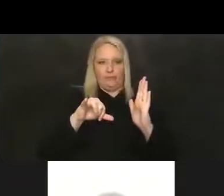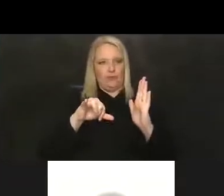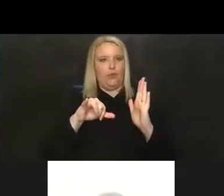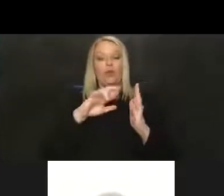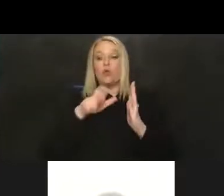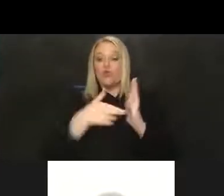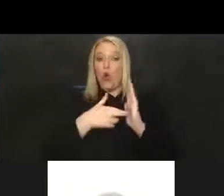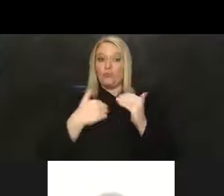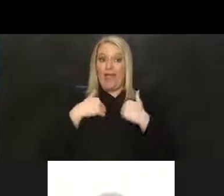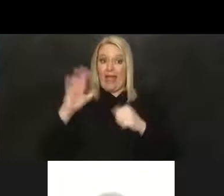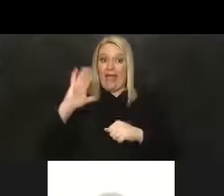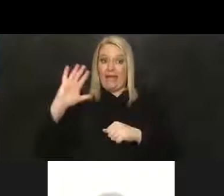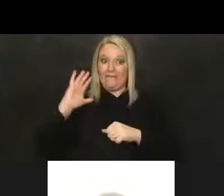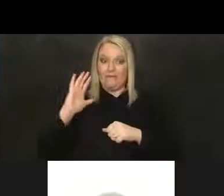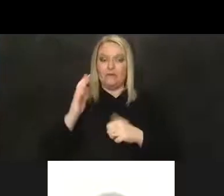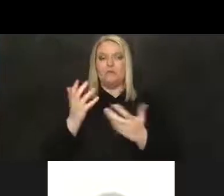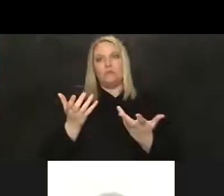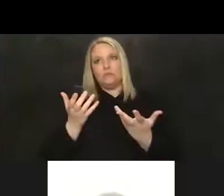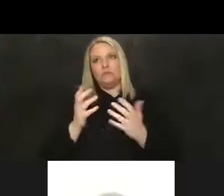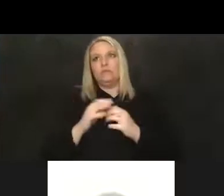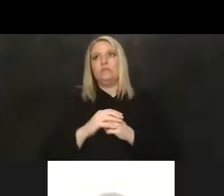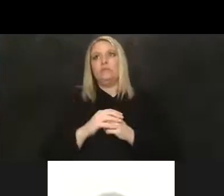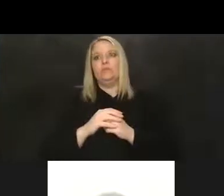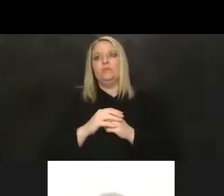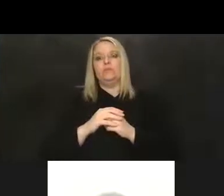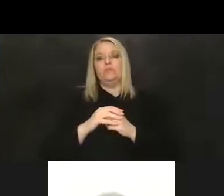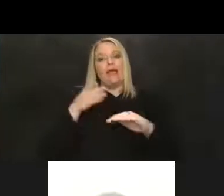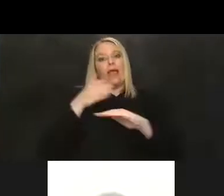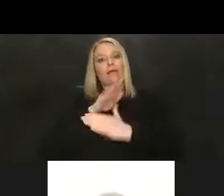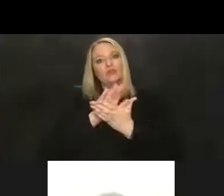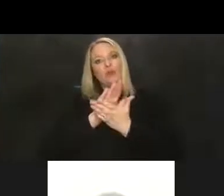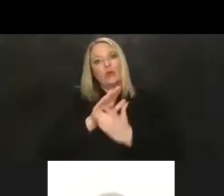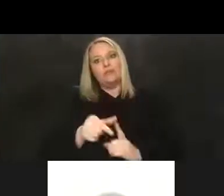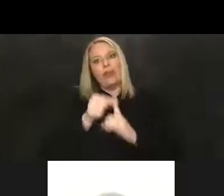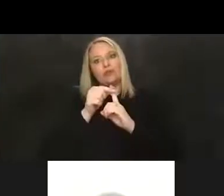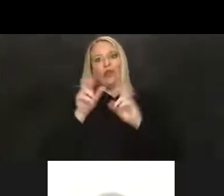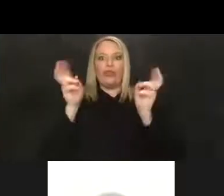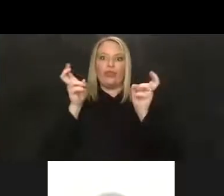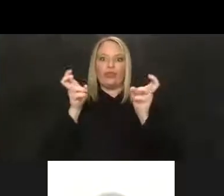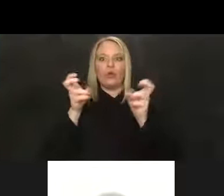exist at the time were the after-school special kind of roles, and the one that sticks out my mind